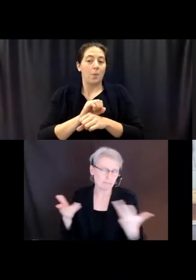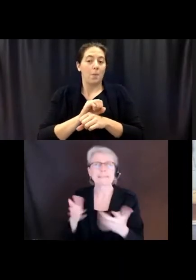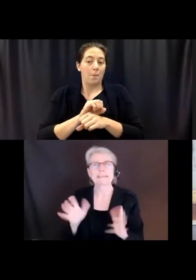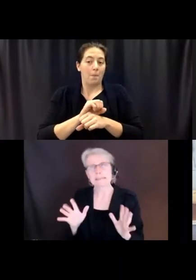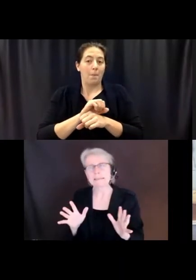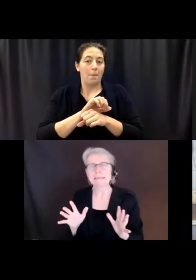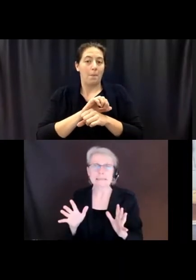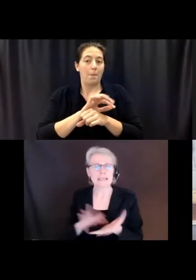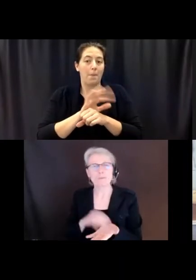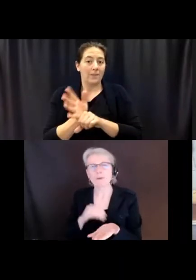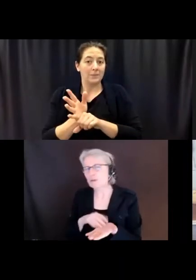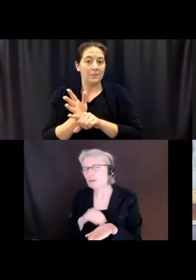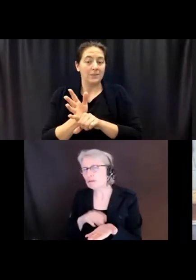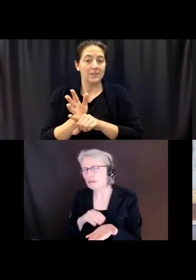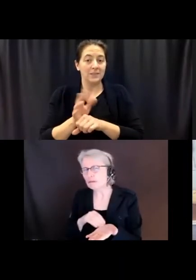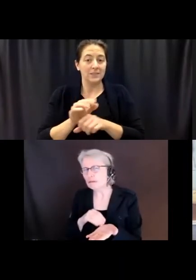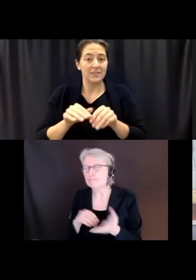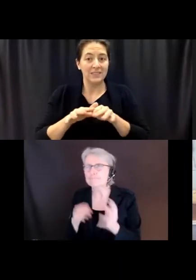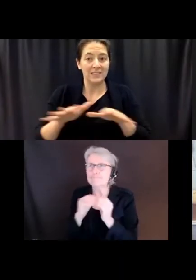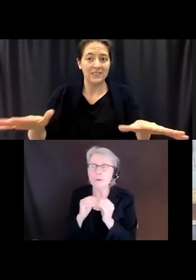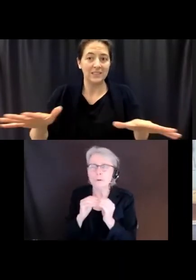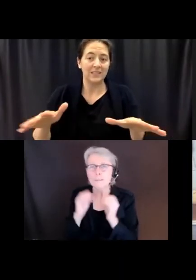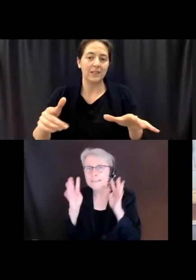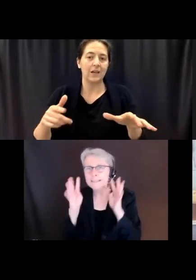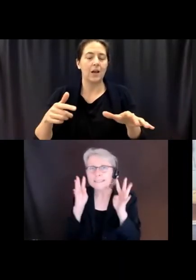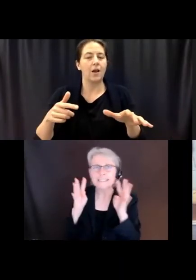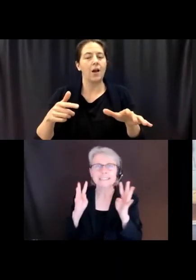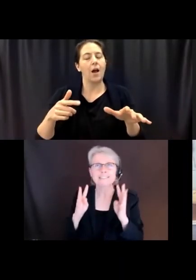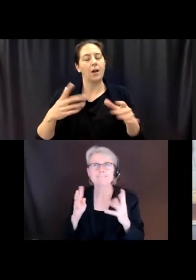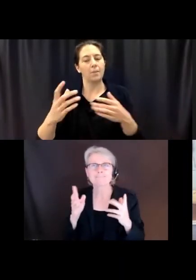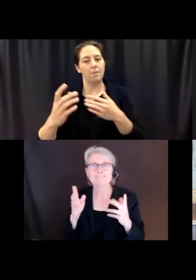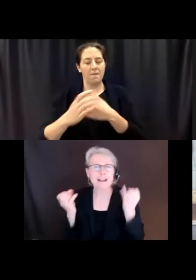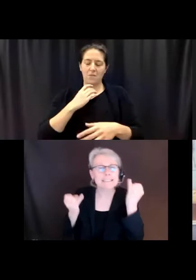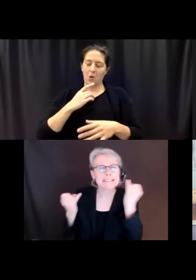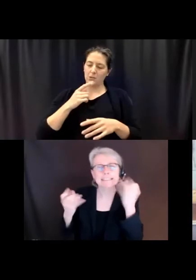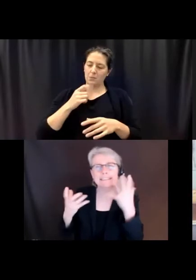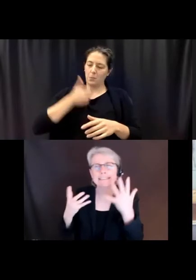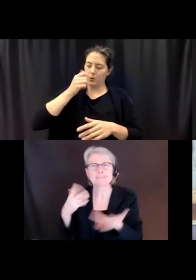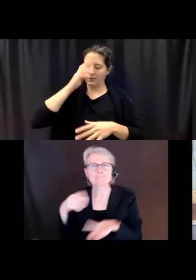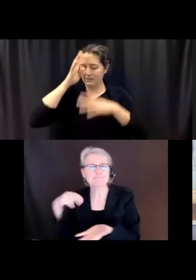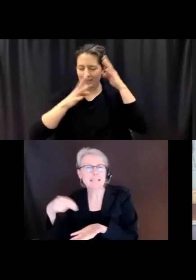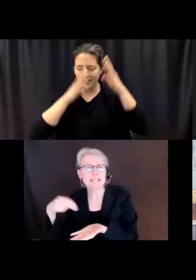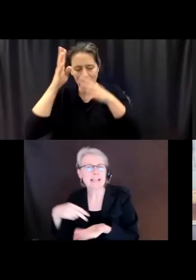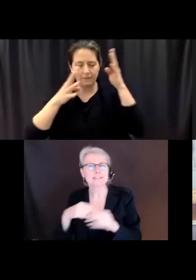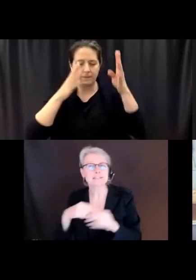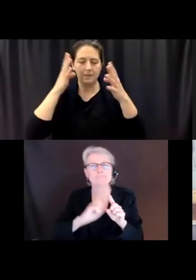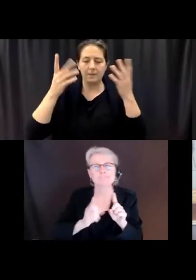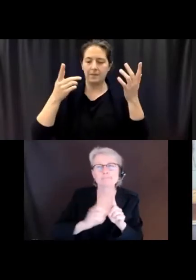TO BE MORE CREATIVE IN GENERAL. I'M LEARNING TO USE DANCE IN DIFFERENT ASPECTS WITHIN MY